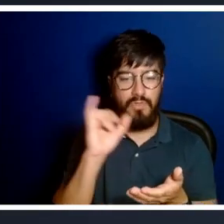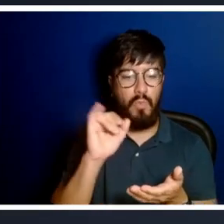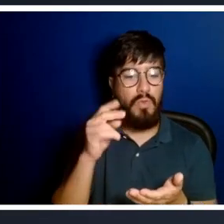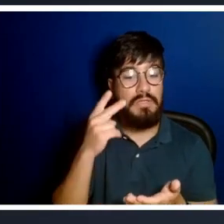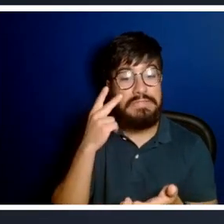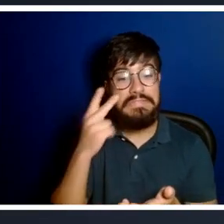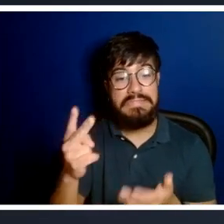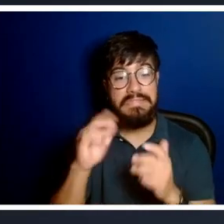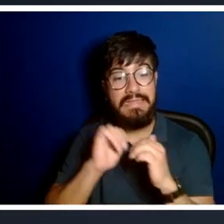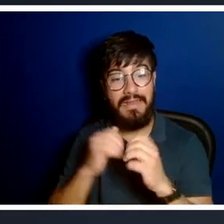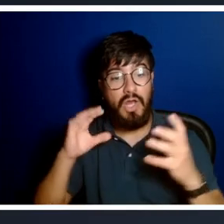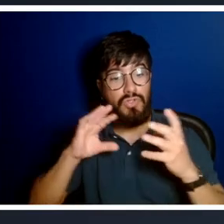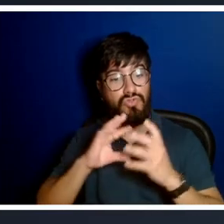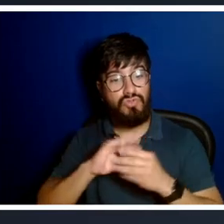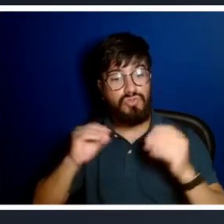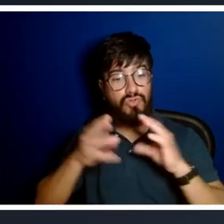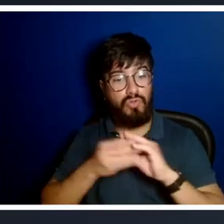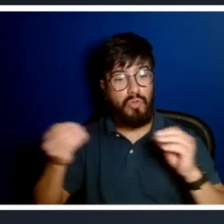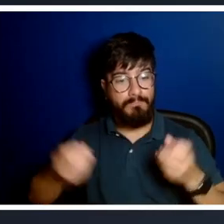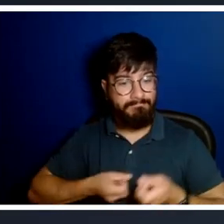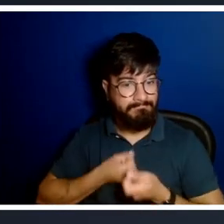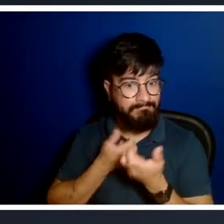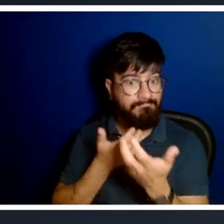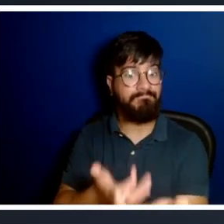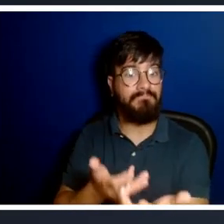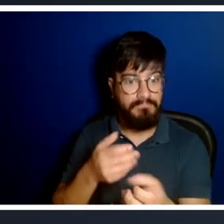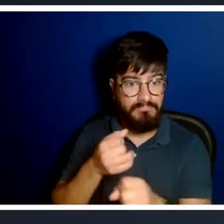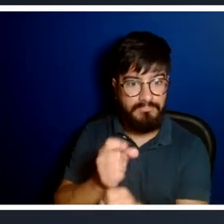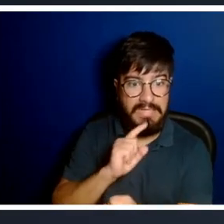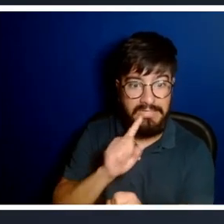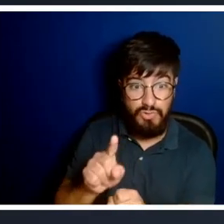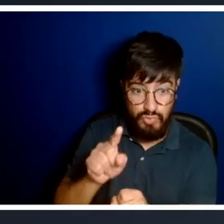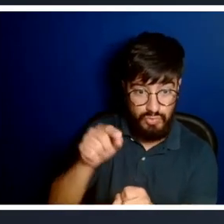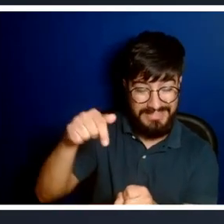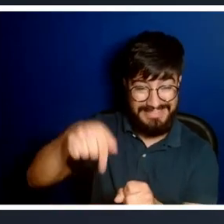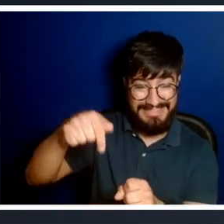who have shaped this movement is a great way to engage young people in the work